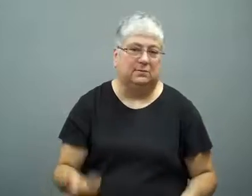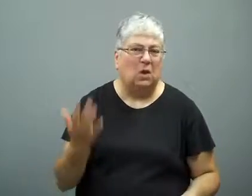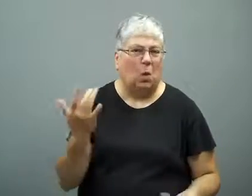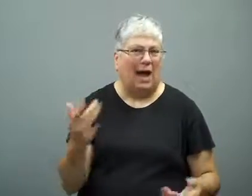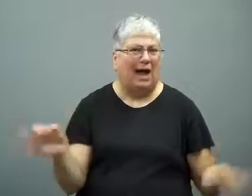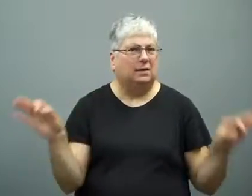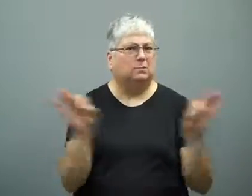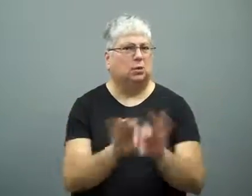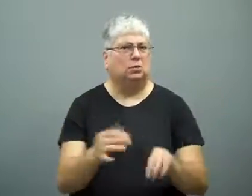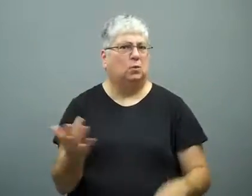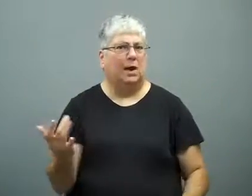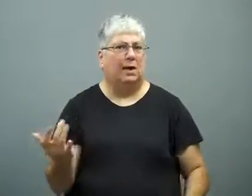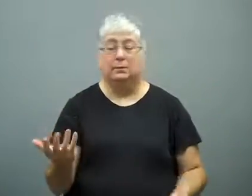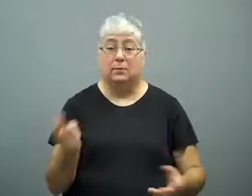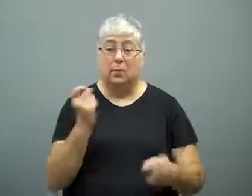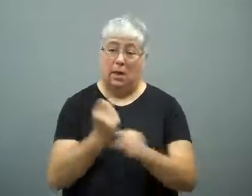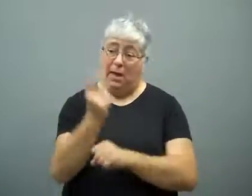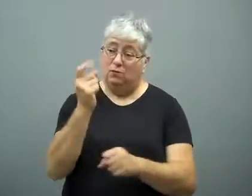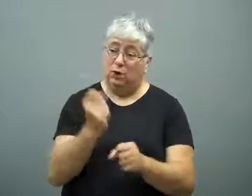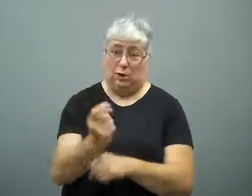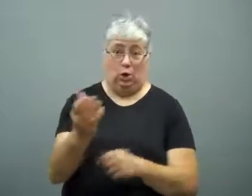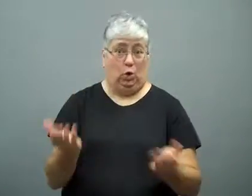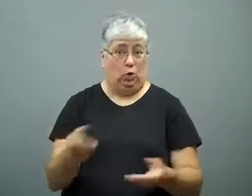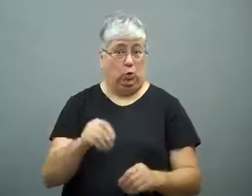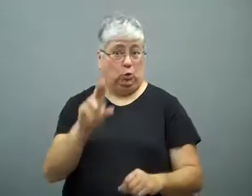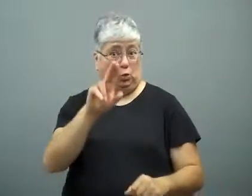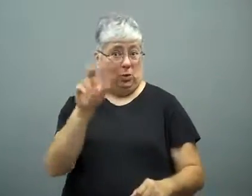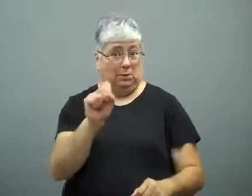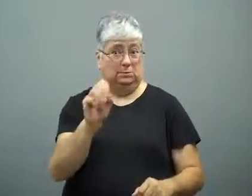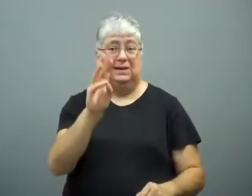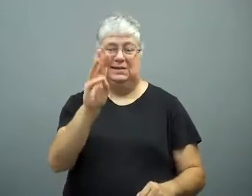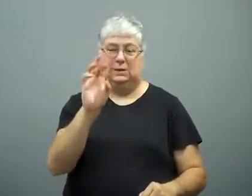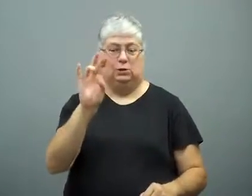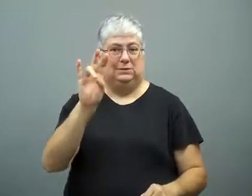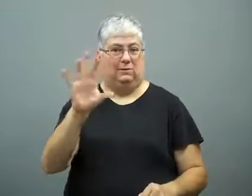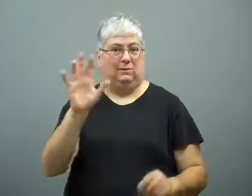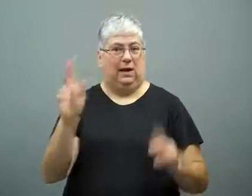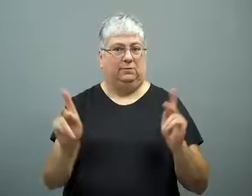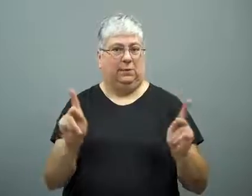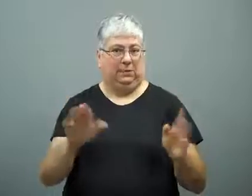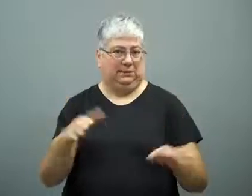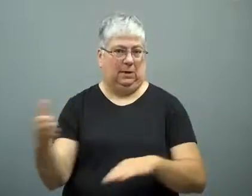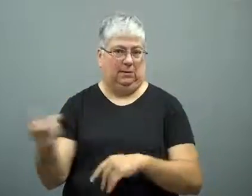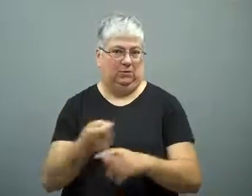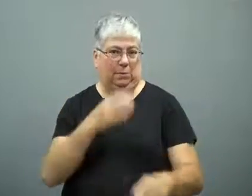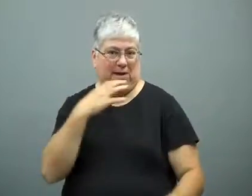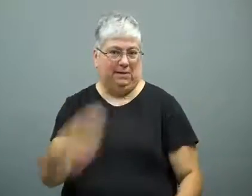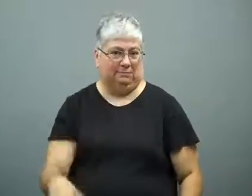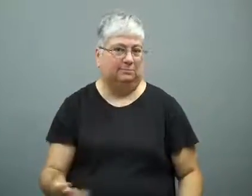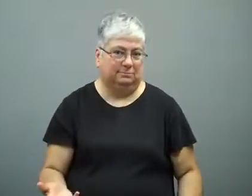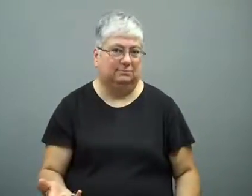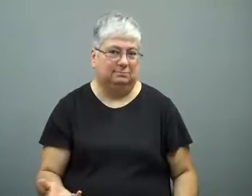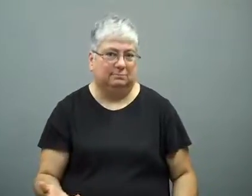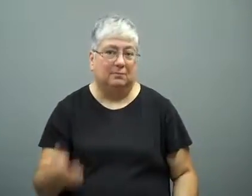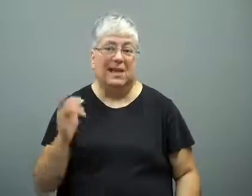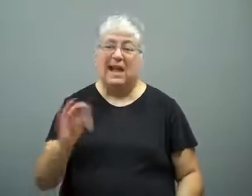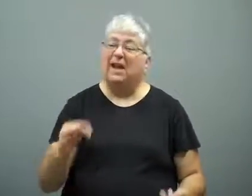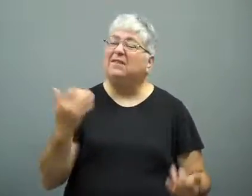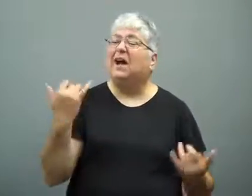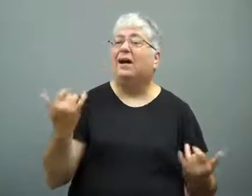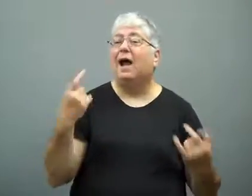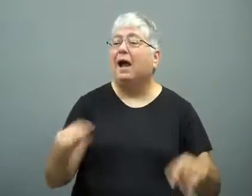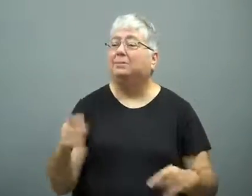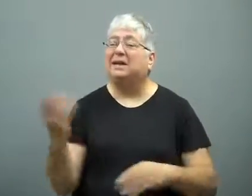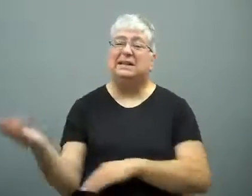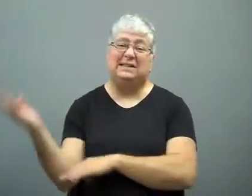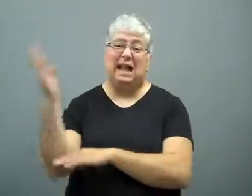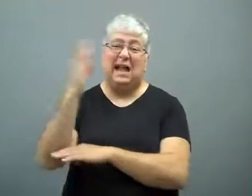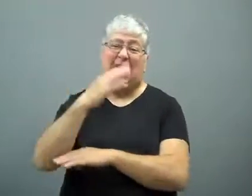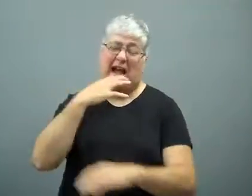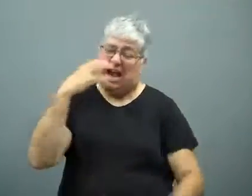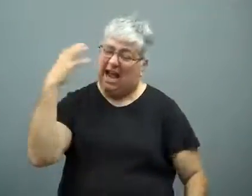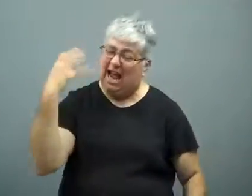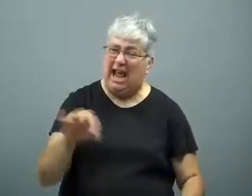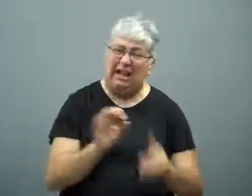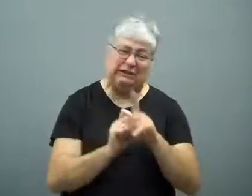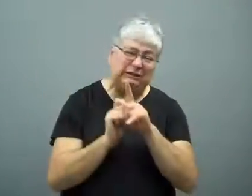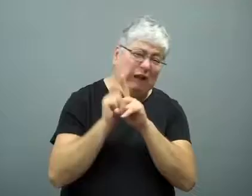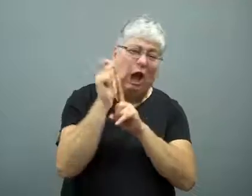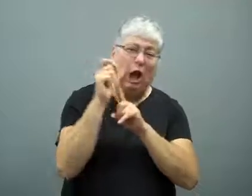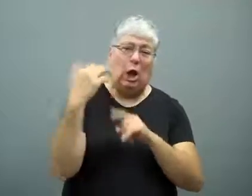This is important because in the US, 675 people die from the heat every year.